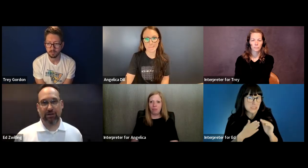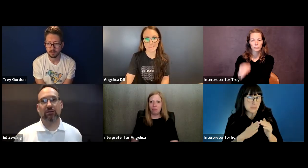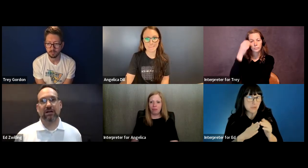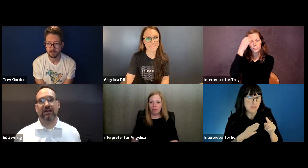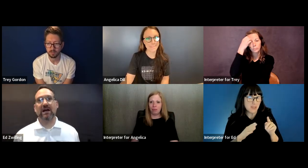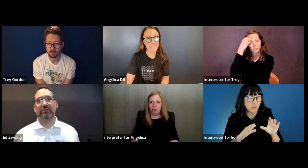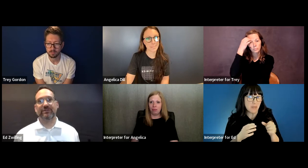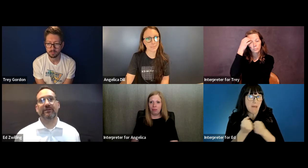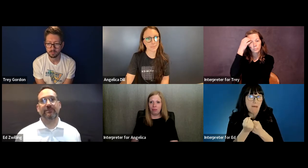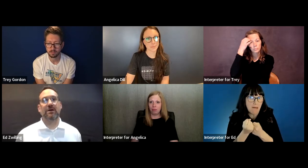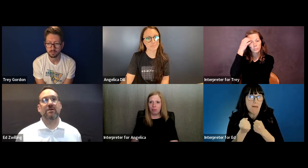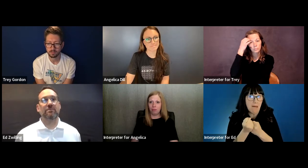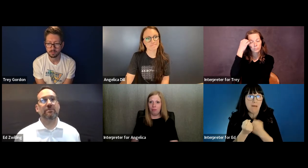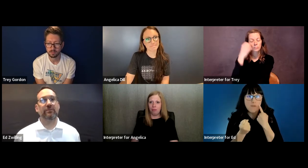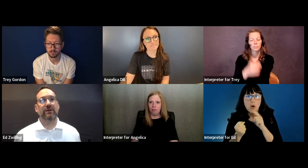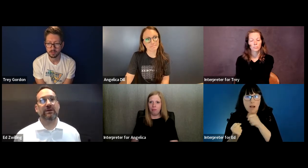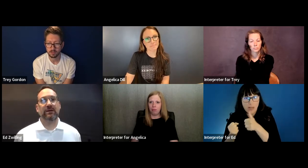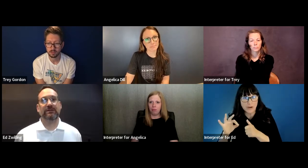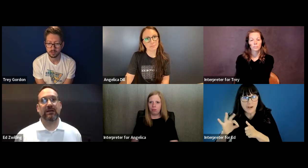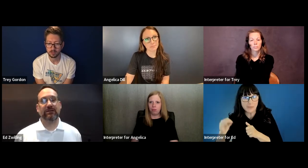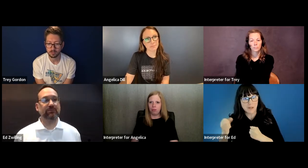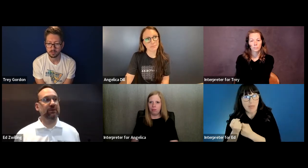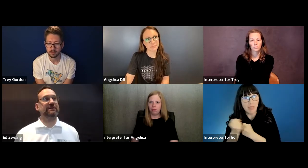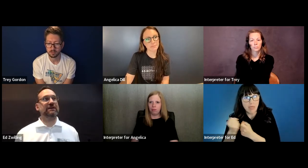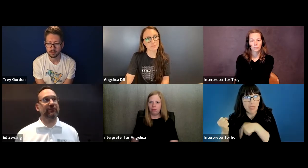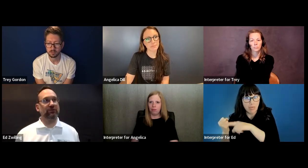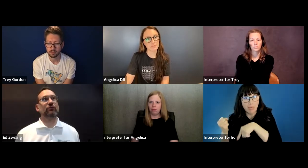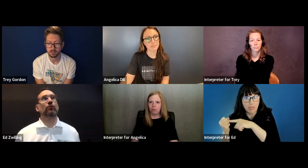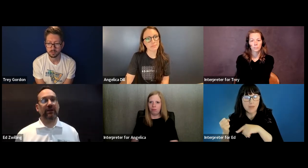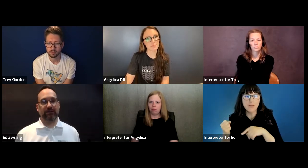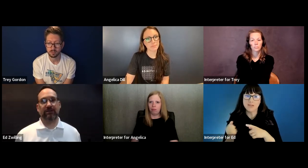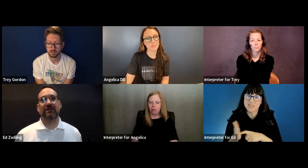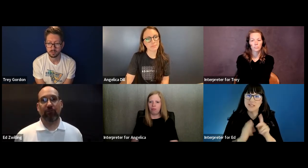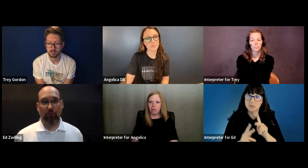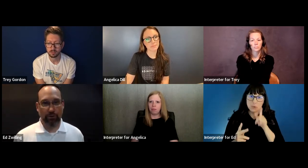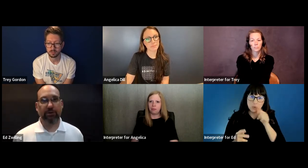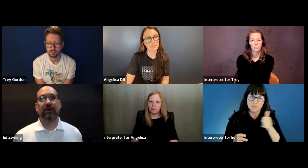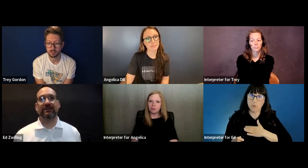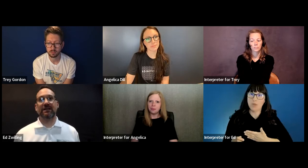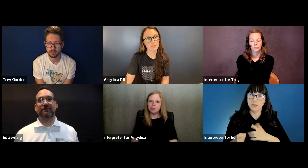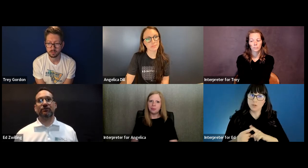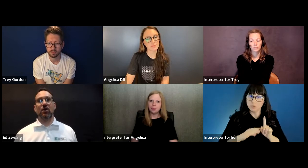the other 99 um it takes it takes folks who are willing to step forward and say this is wrong